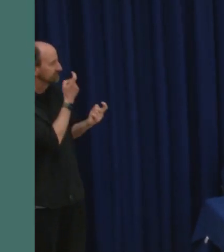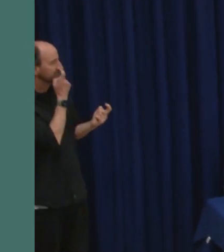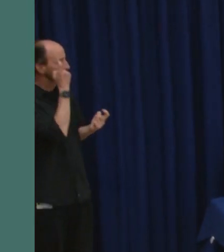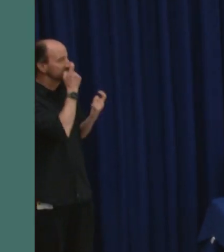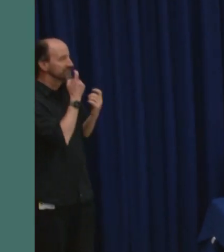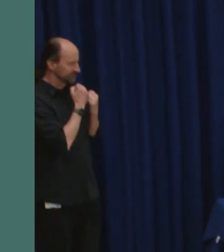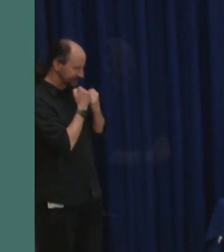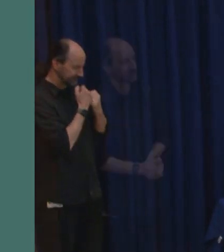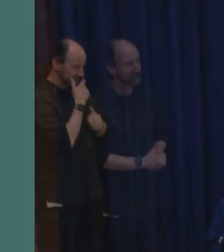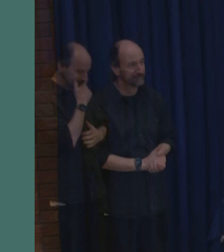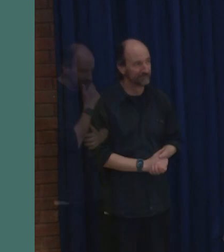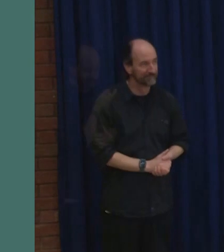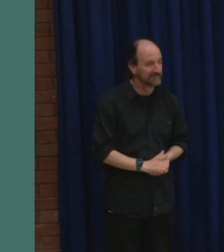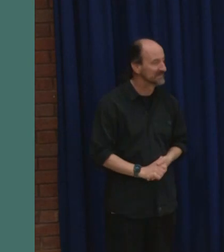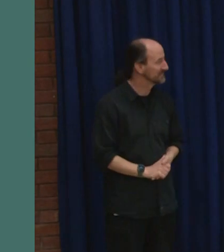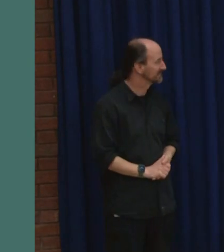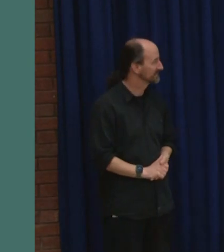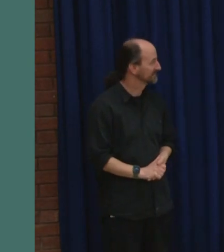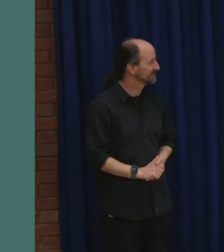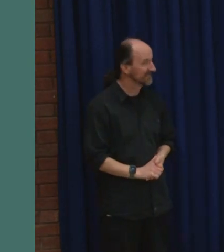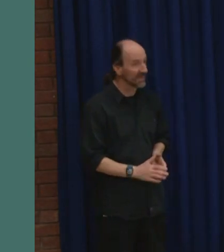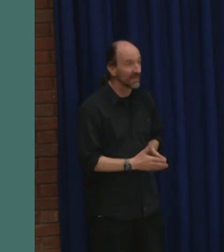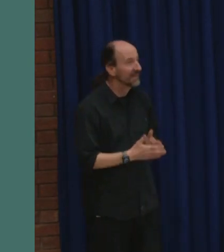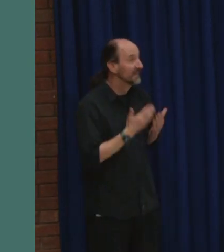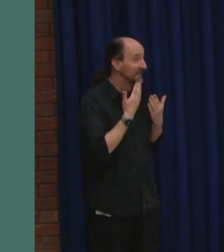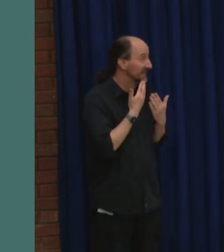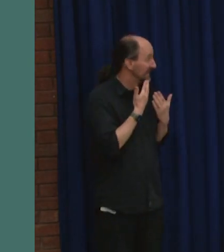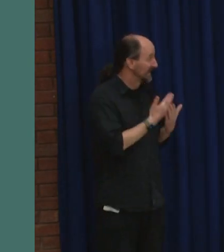enlightening talks. That's just been amazing. Thank you so much. And I think unfortunately time